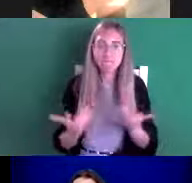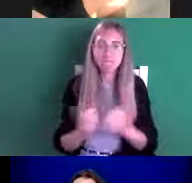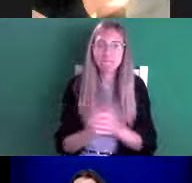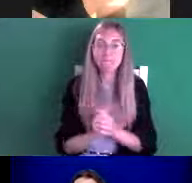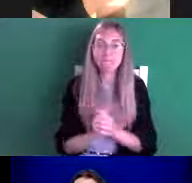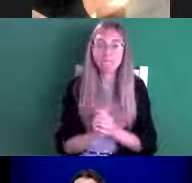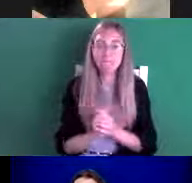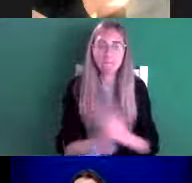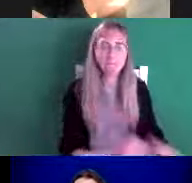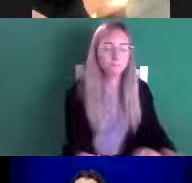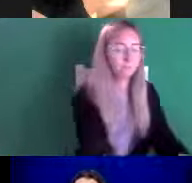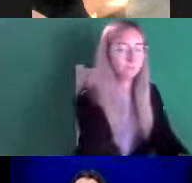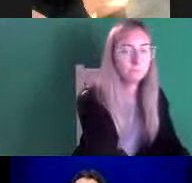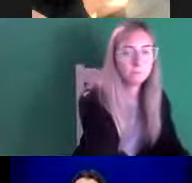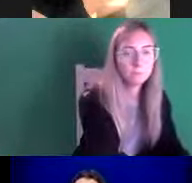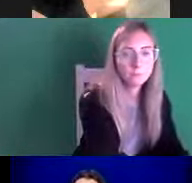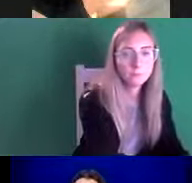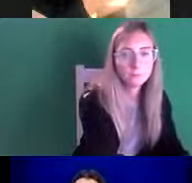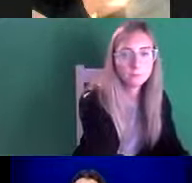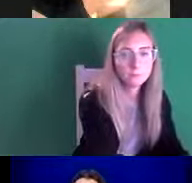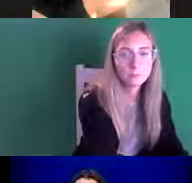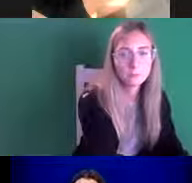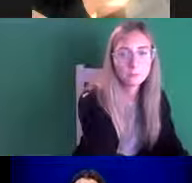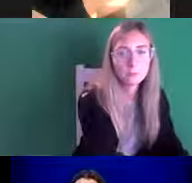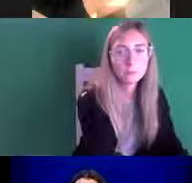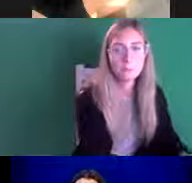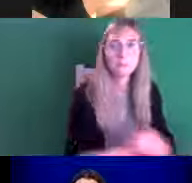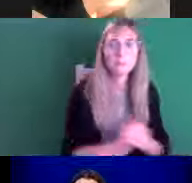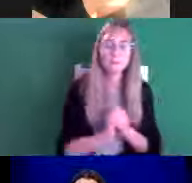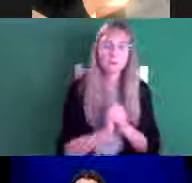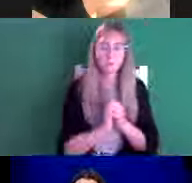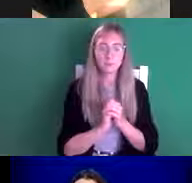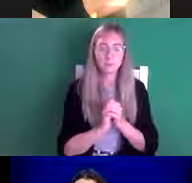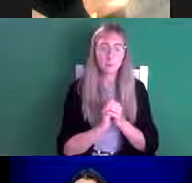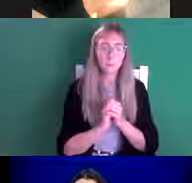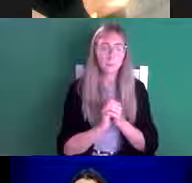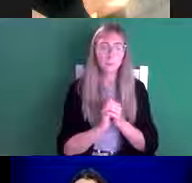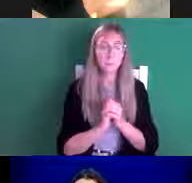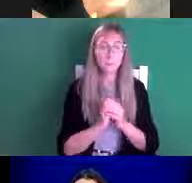so those are people who've been making the selection so when we first met we thought we